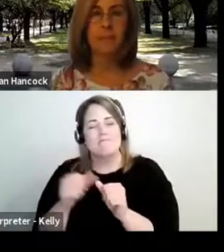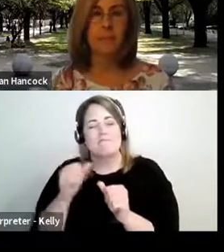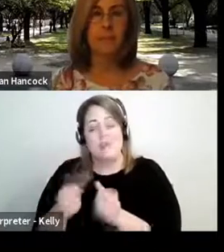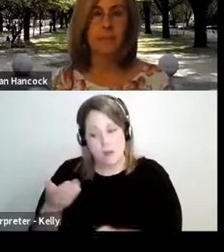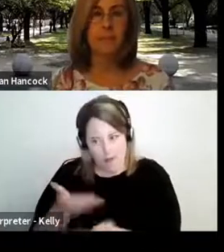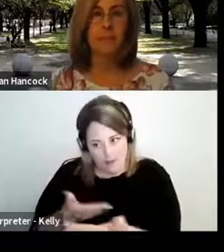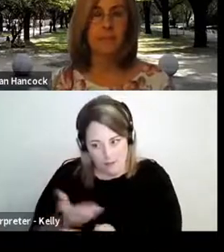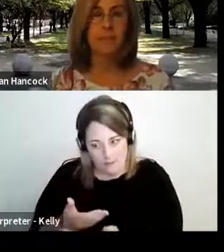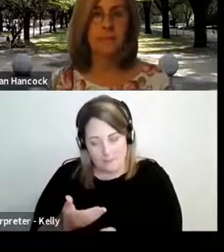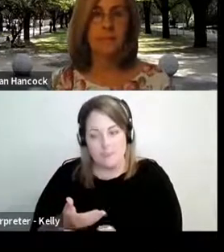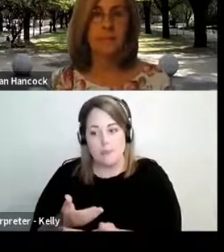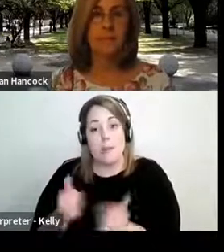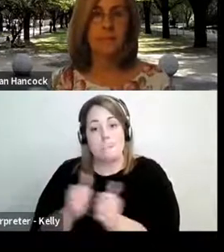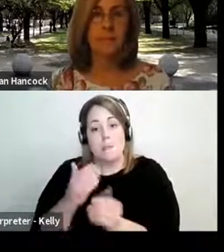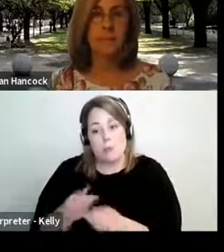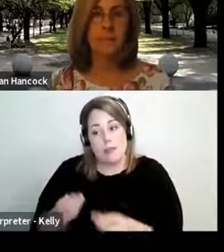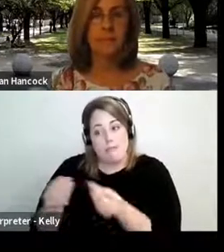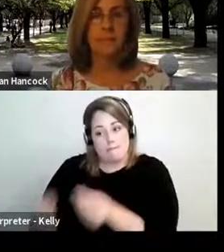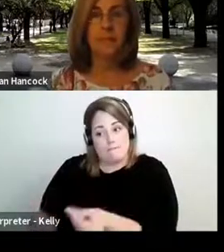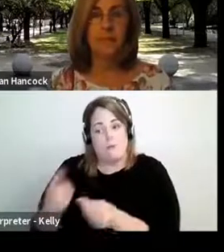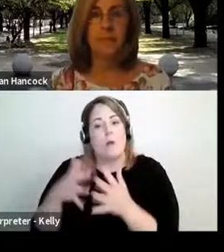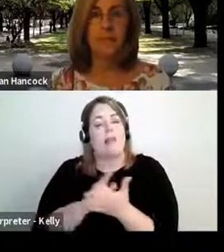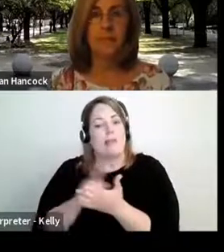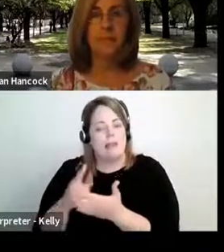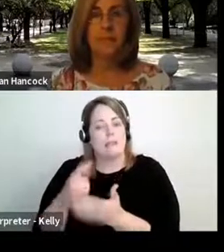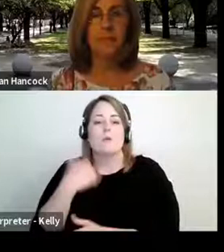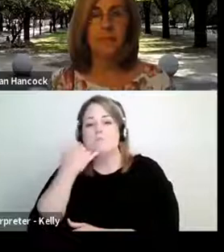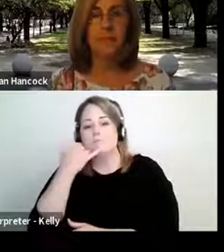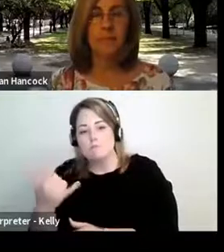give them the paperwork, say complete what you can and then we can finish it off next week